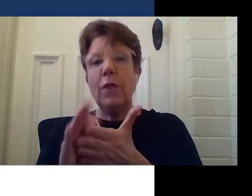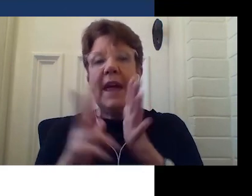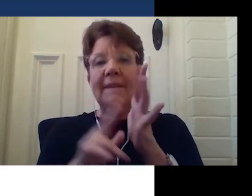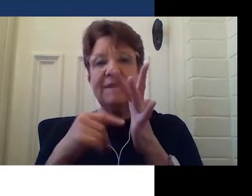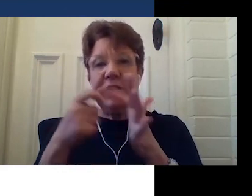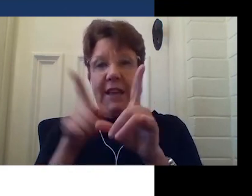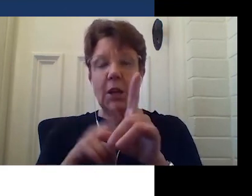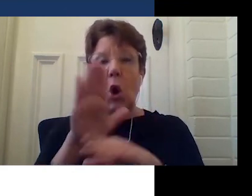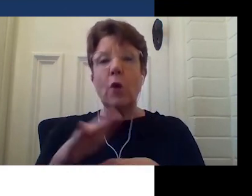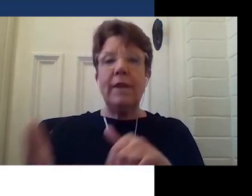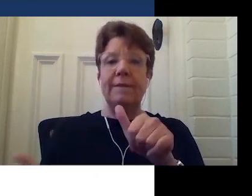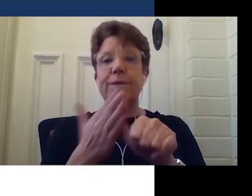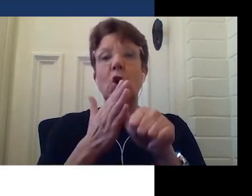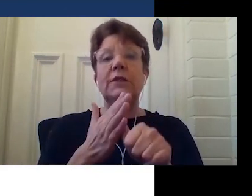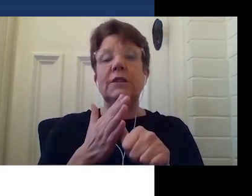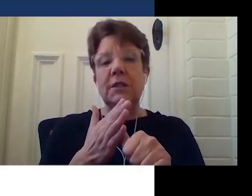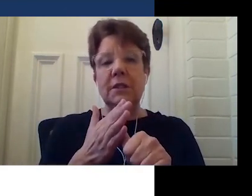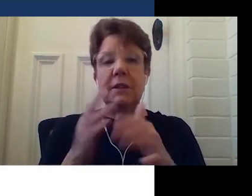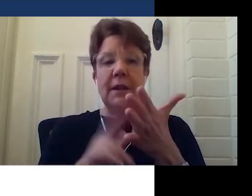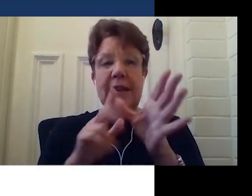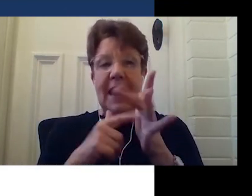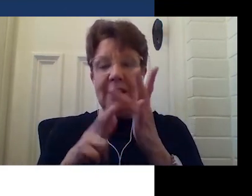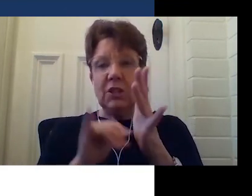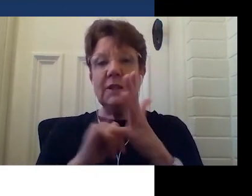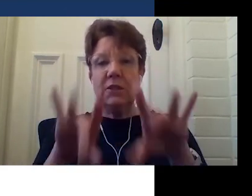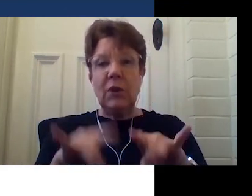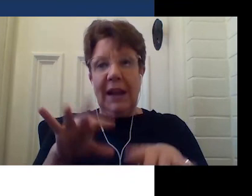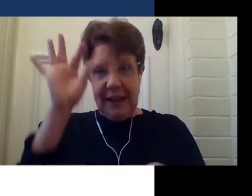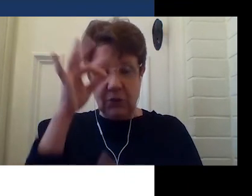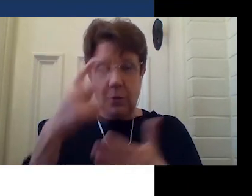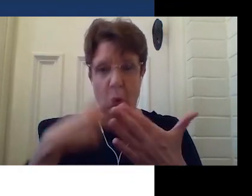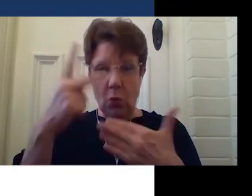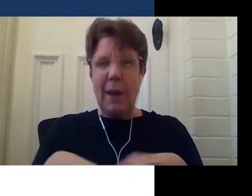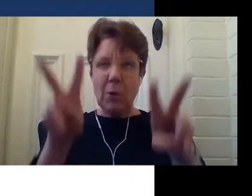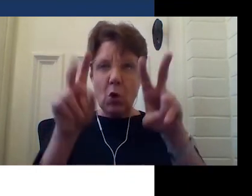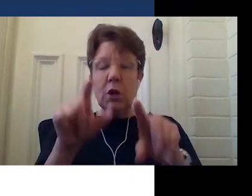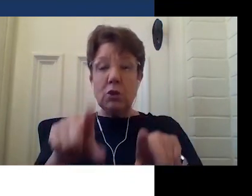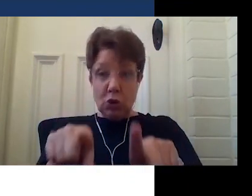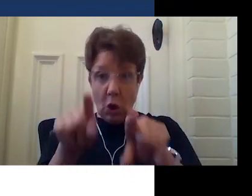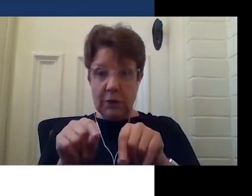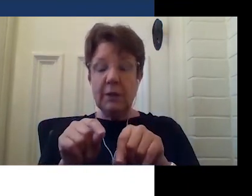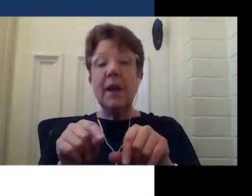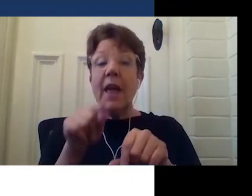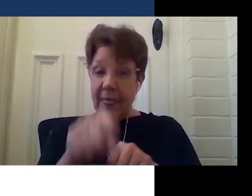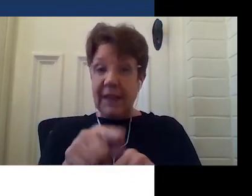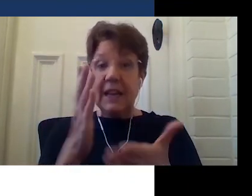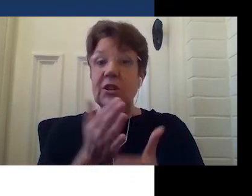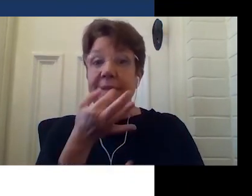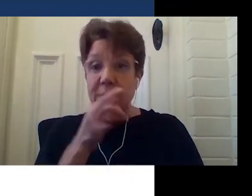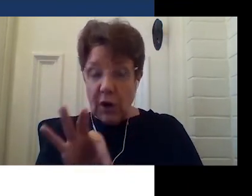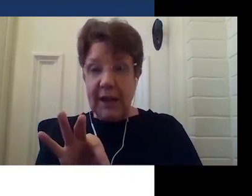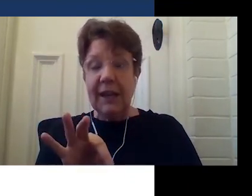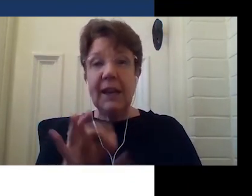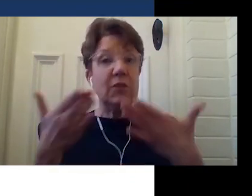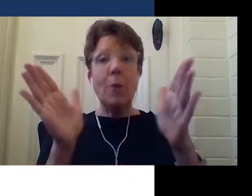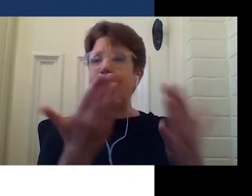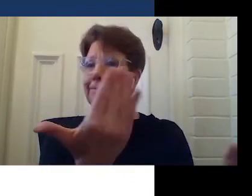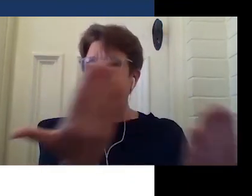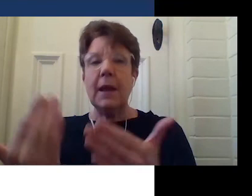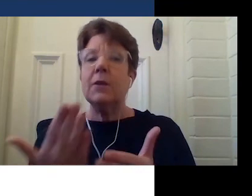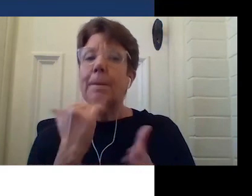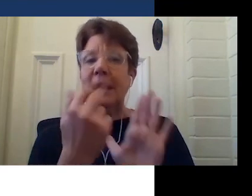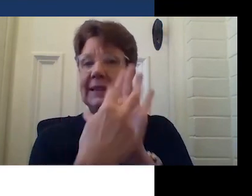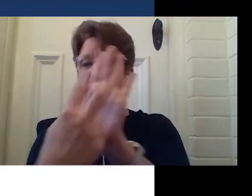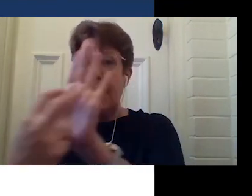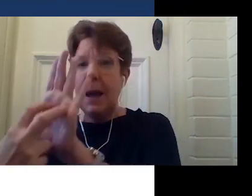Nations program Chosen. This is free and open to all. Of course, next